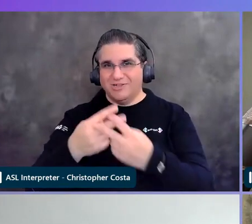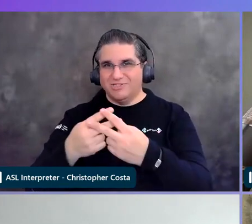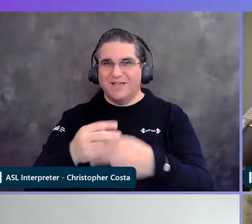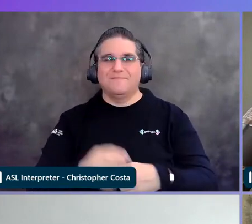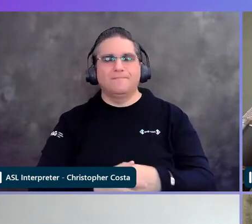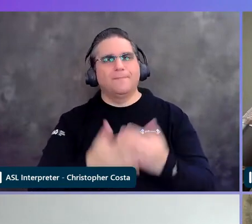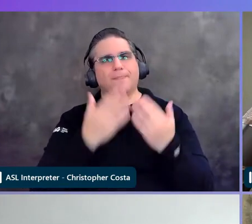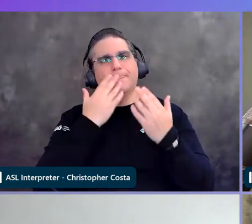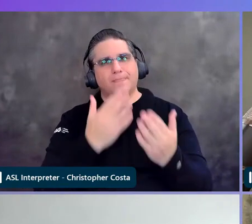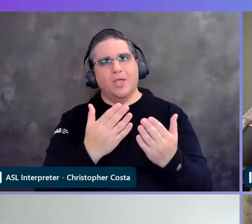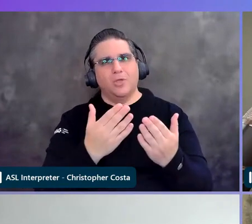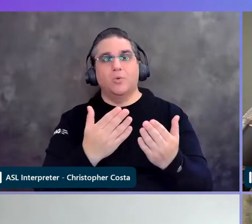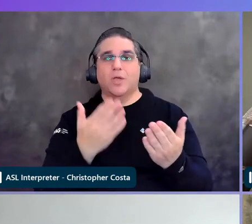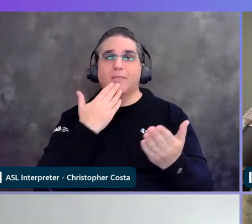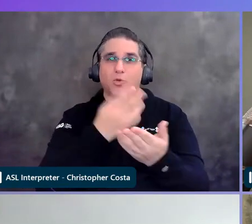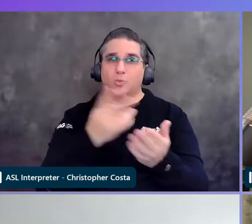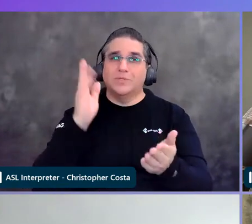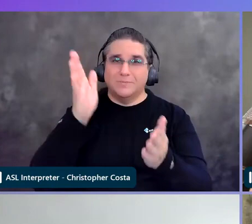Excon. Thank you so much to the